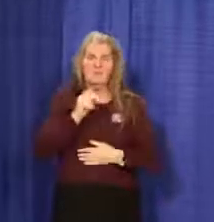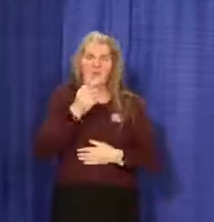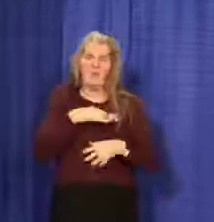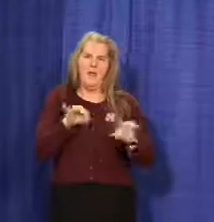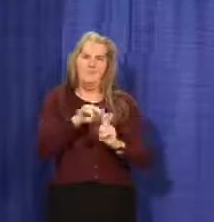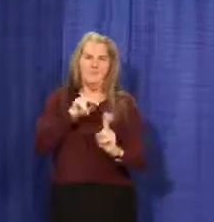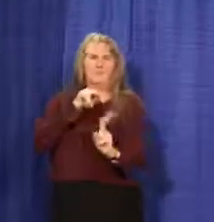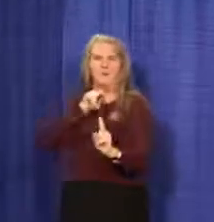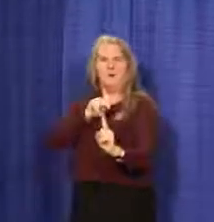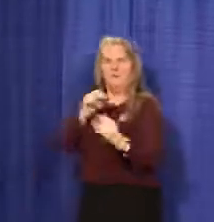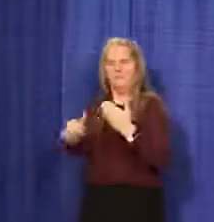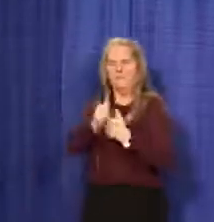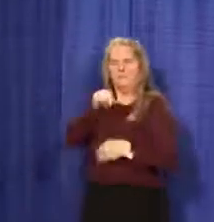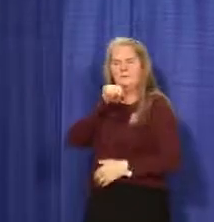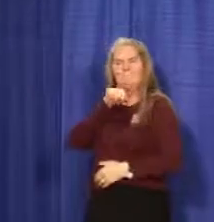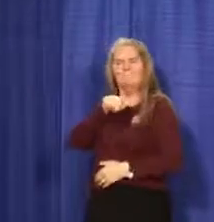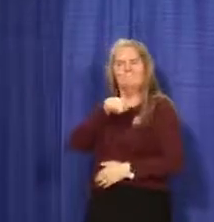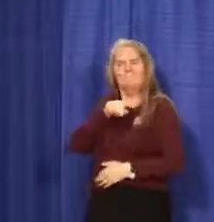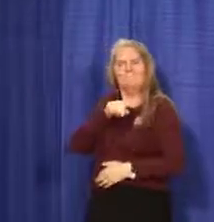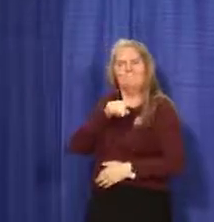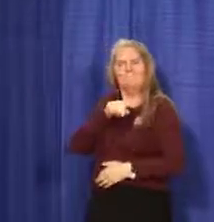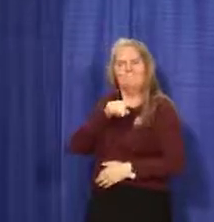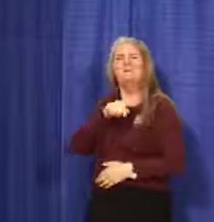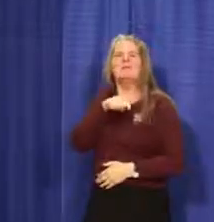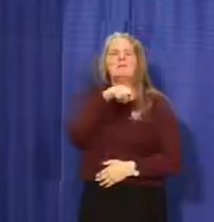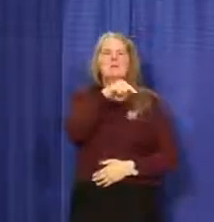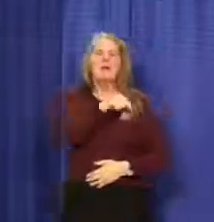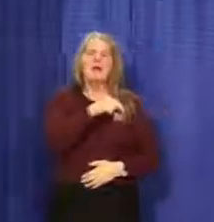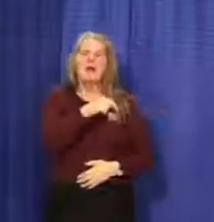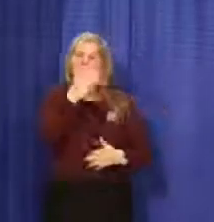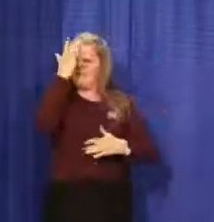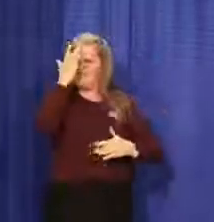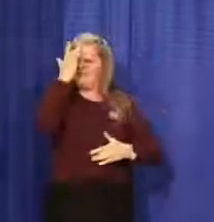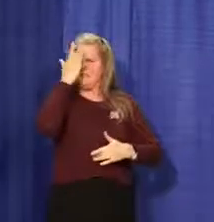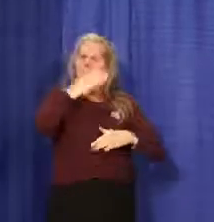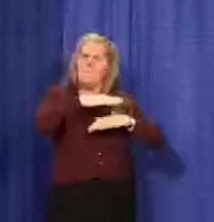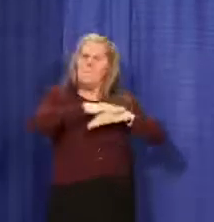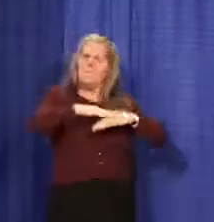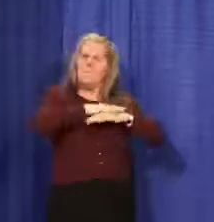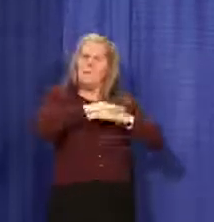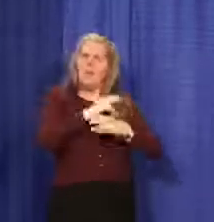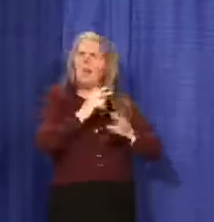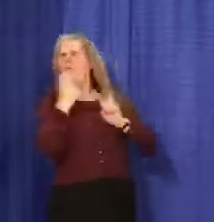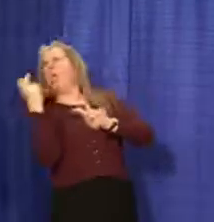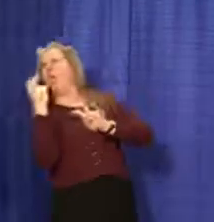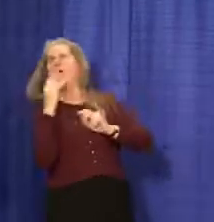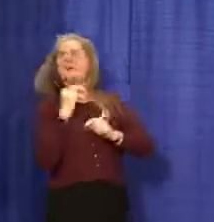watching. The mild symptoms that these cases experienced reminds us